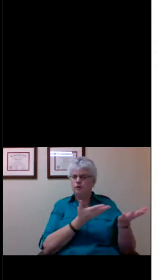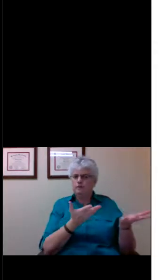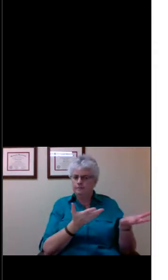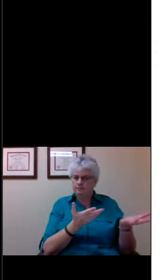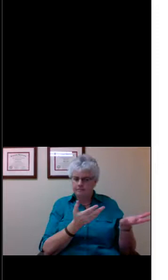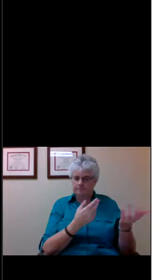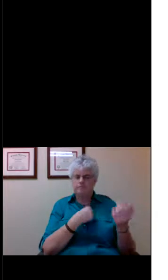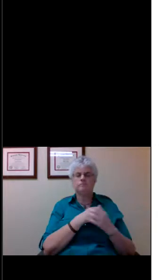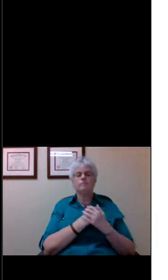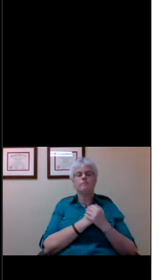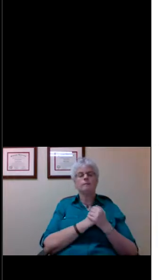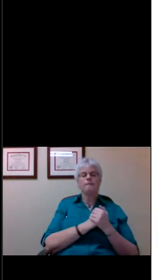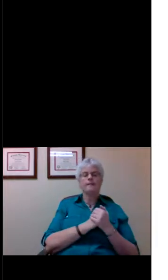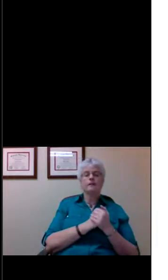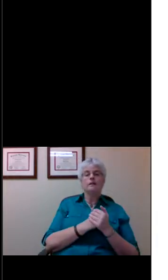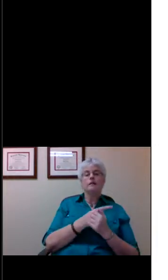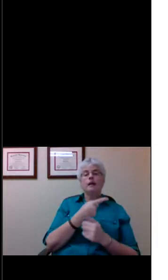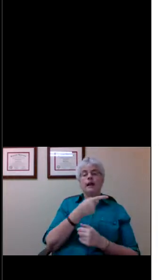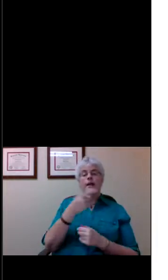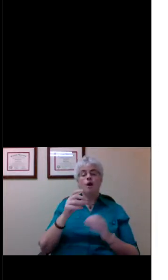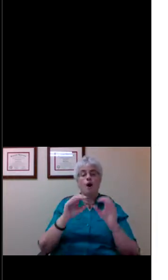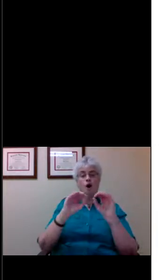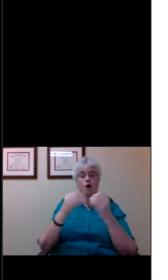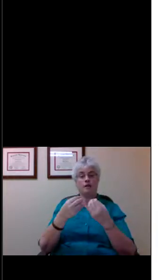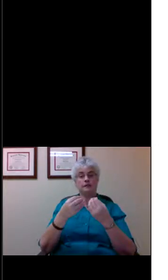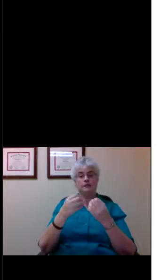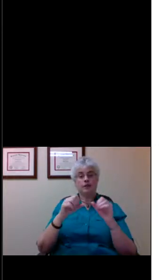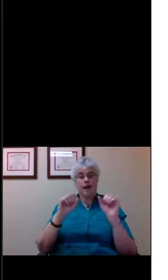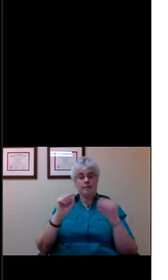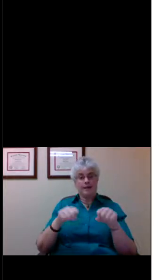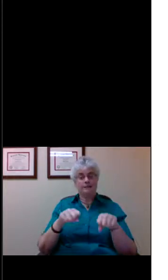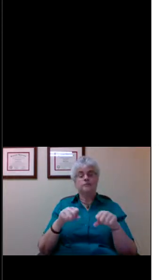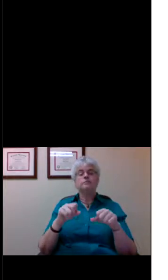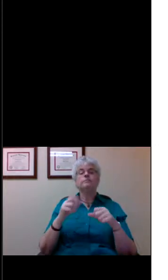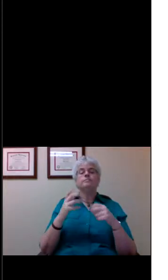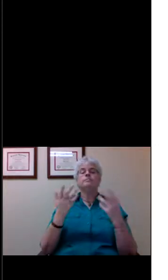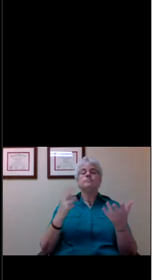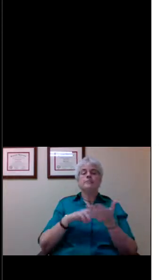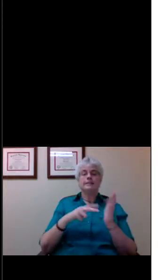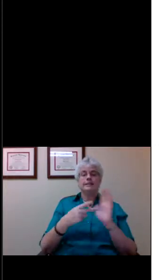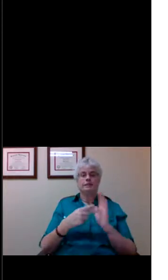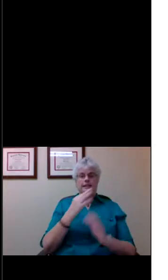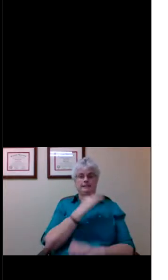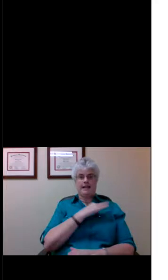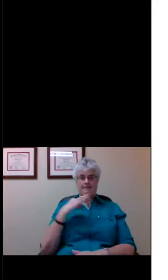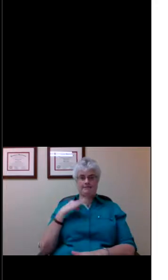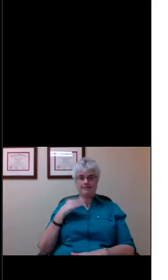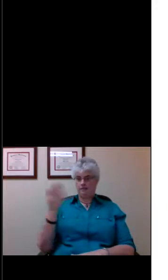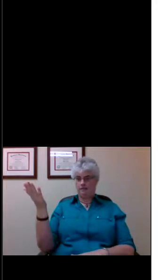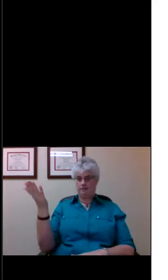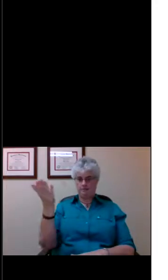population did they serve. We looked at the organization's capacity meaning